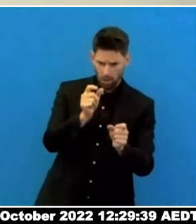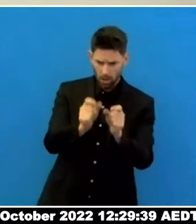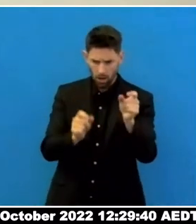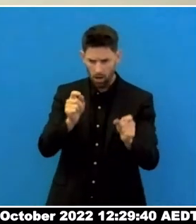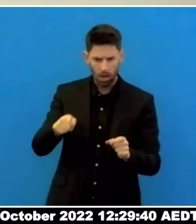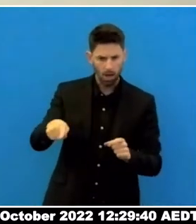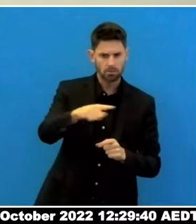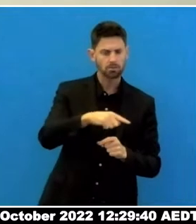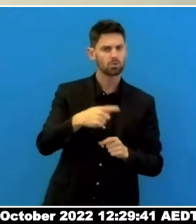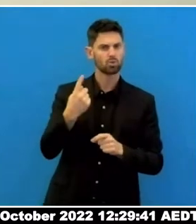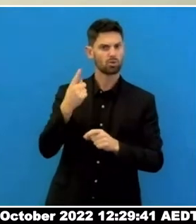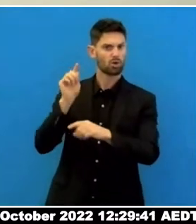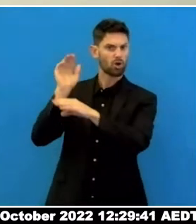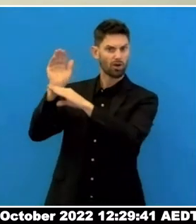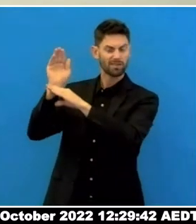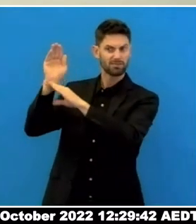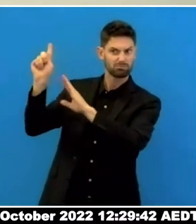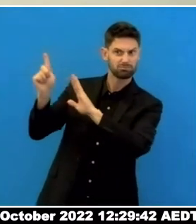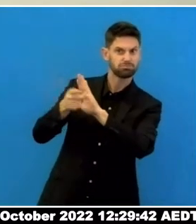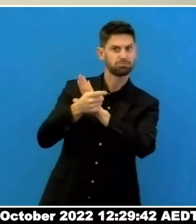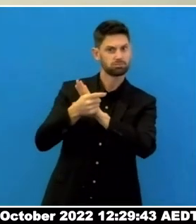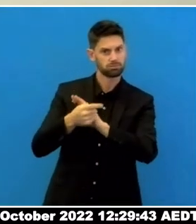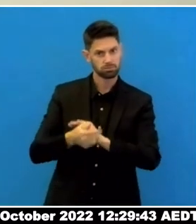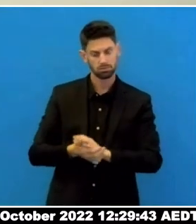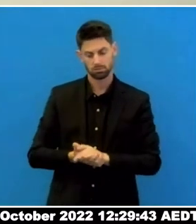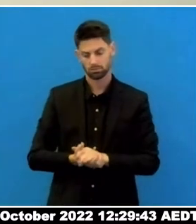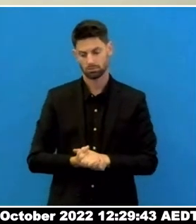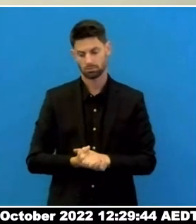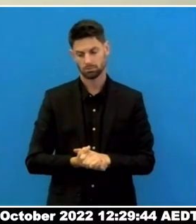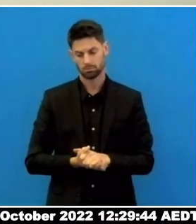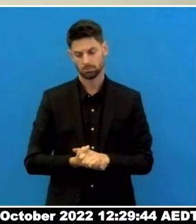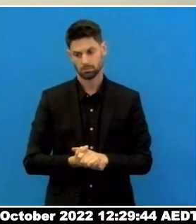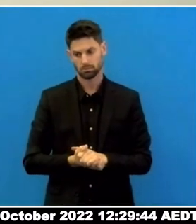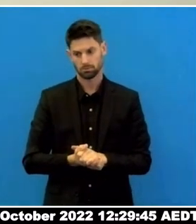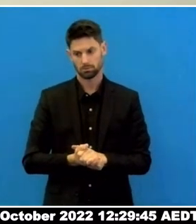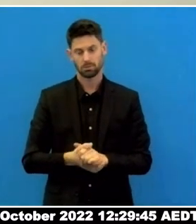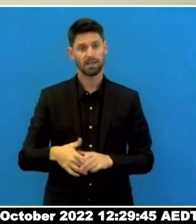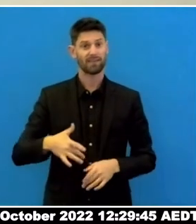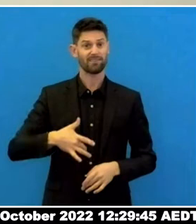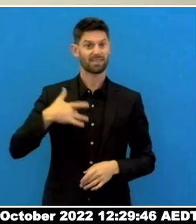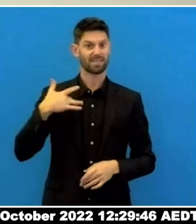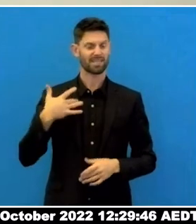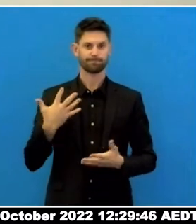in terms of refugee related trauma is transgression of sacrosanct boundaries. Impossible choices.